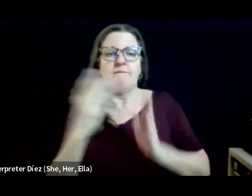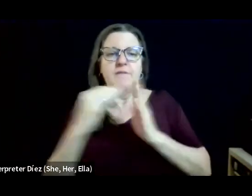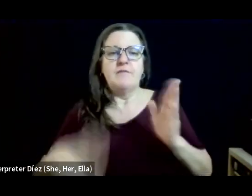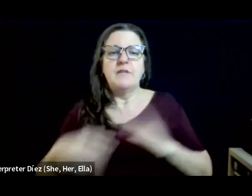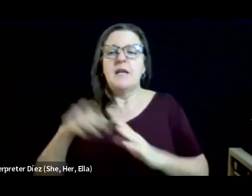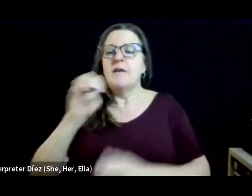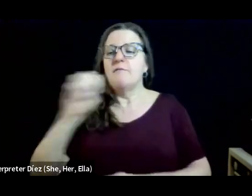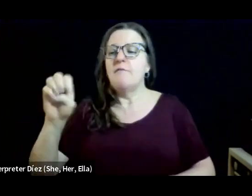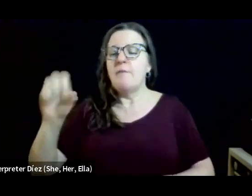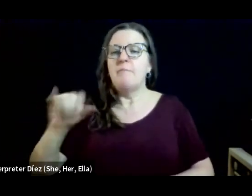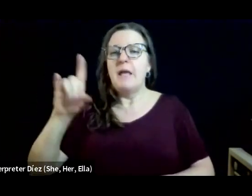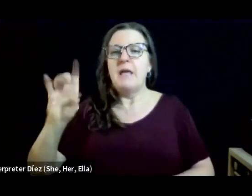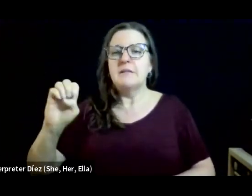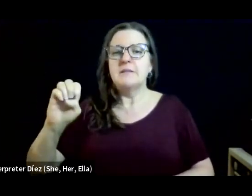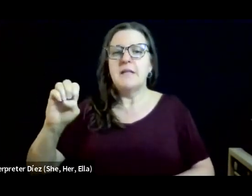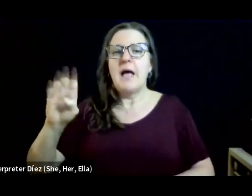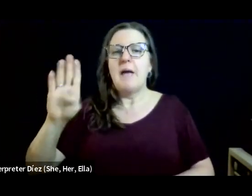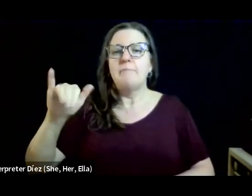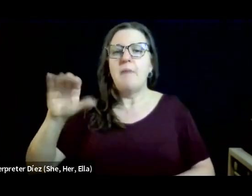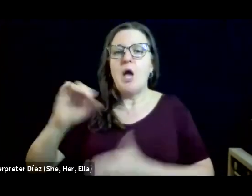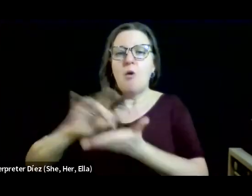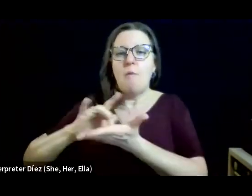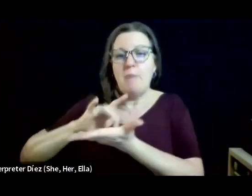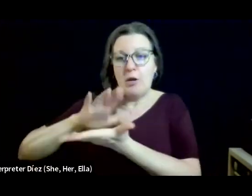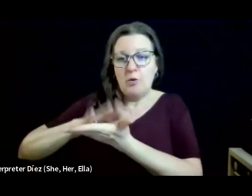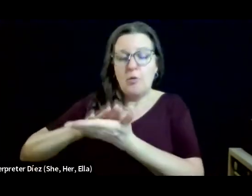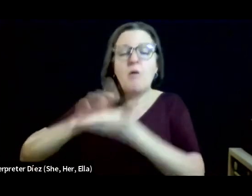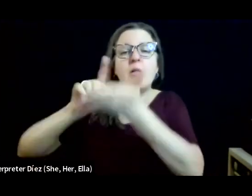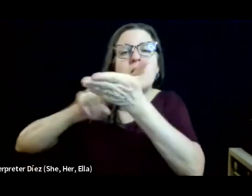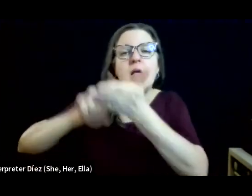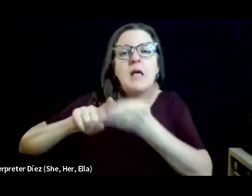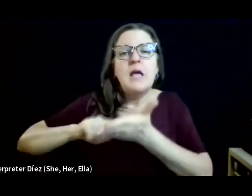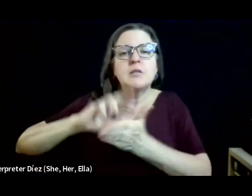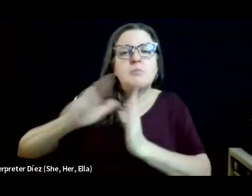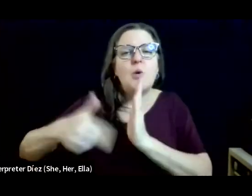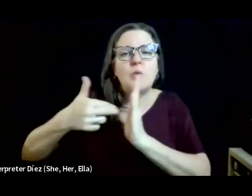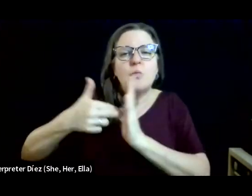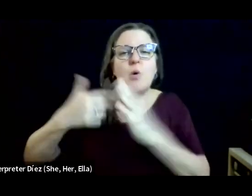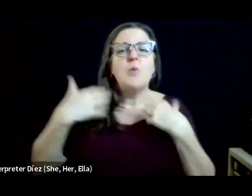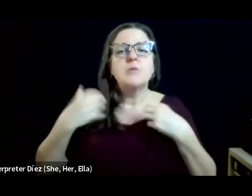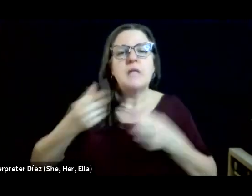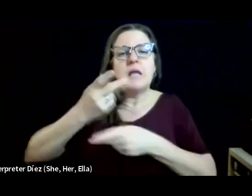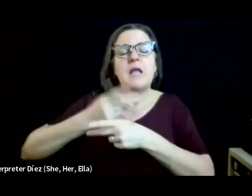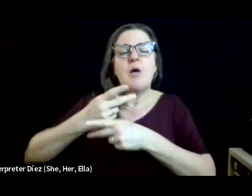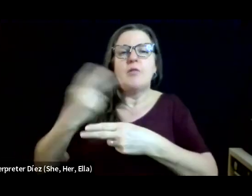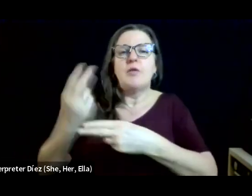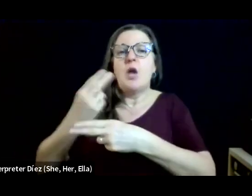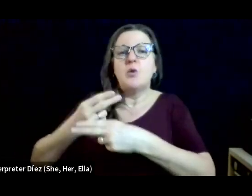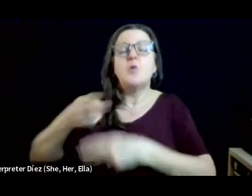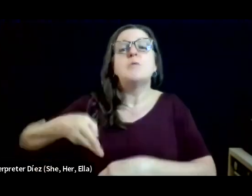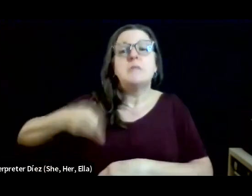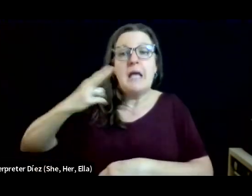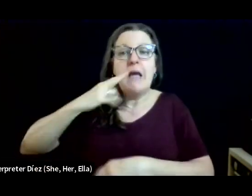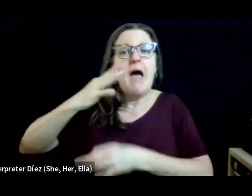explored roles in health care using high-fidelity simulation. Here on campus we have a hospital suite setup.